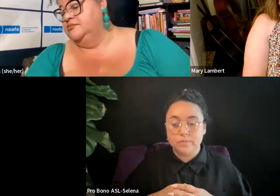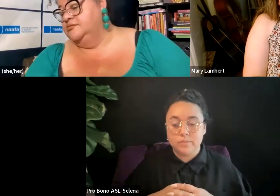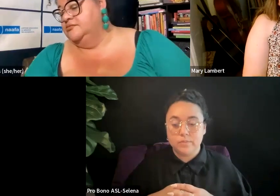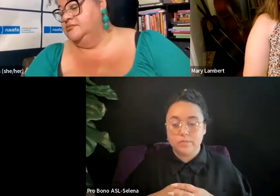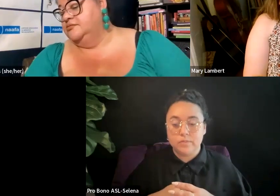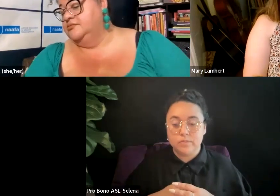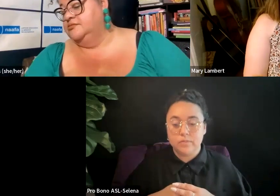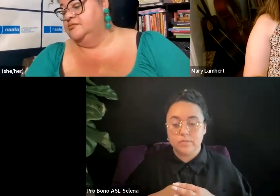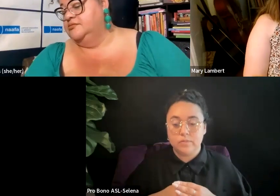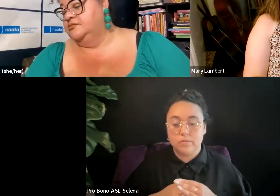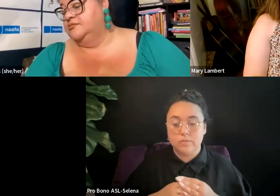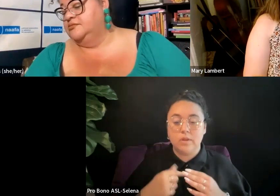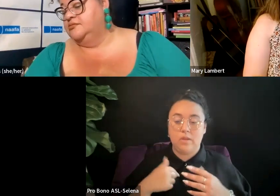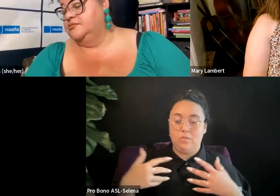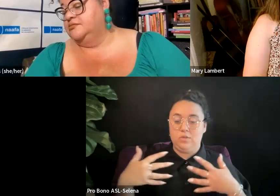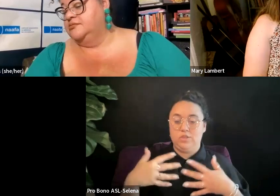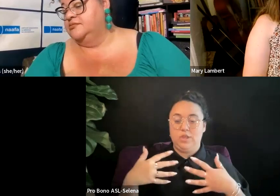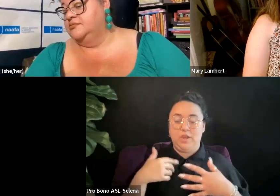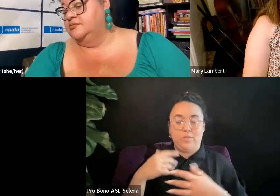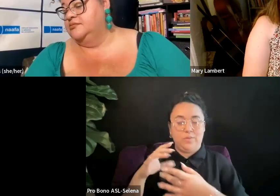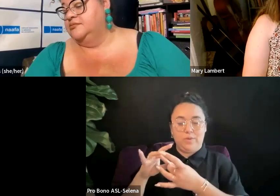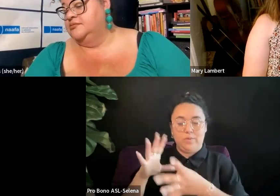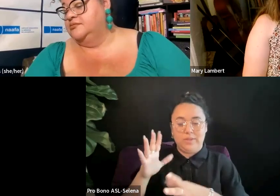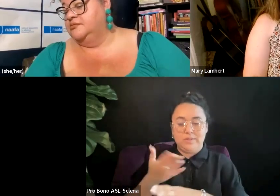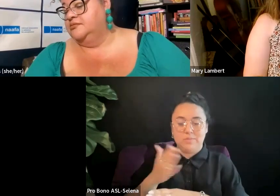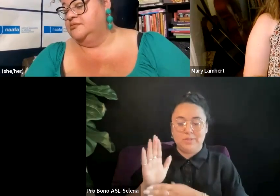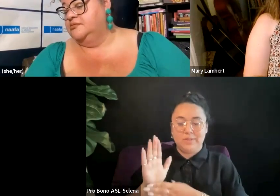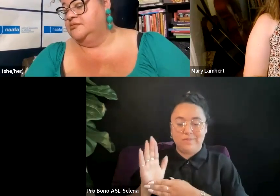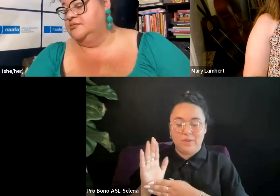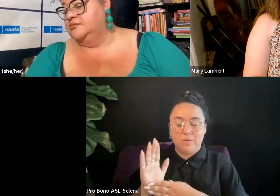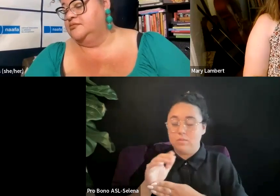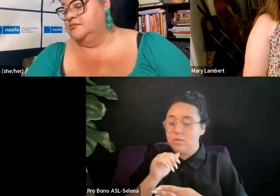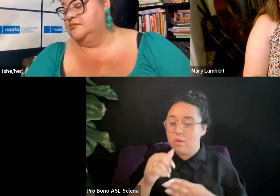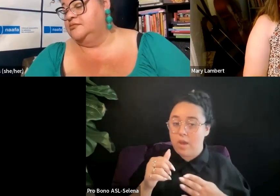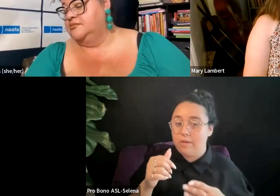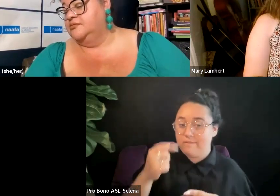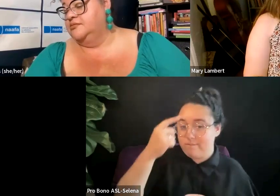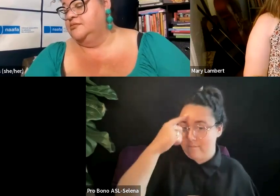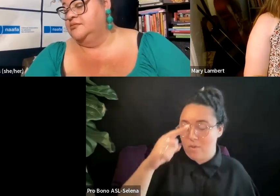I was scared. When we released the music video, not as much for homophobic comments,